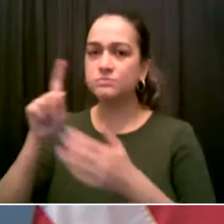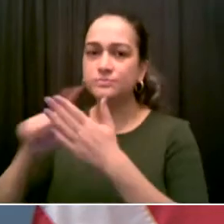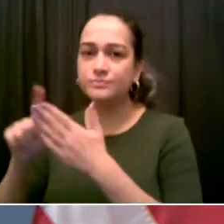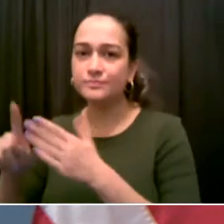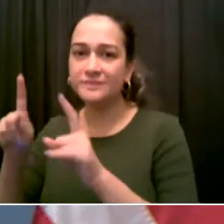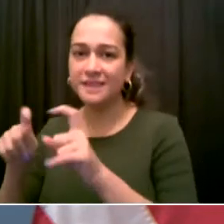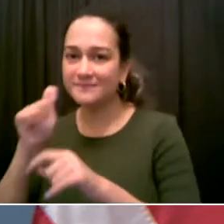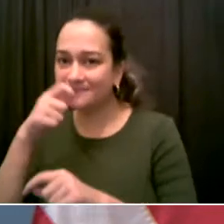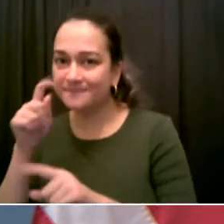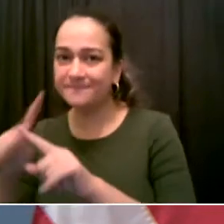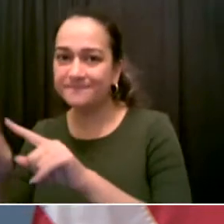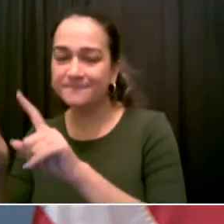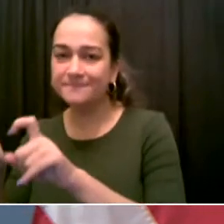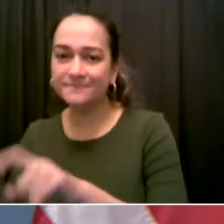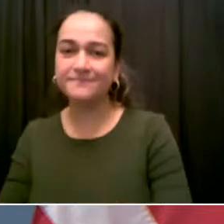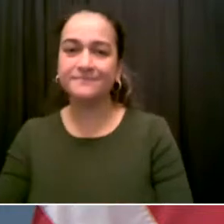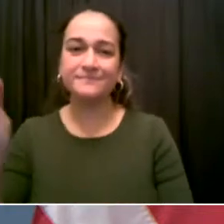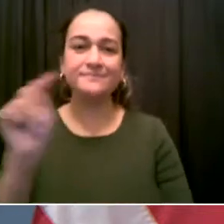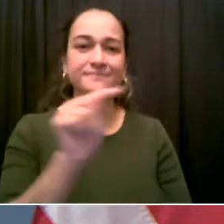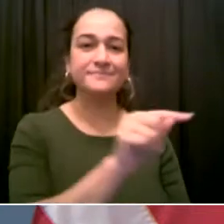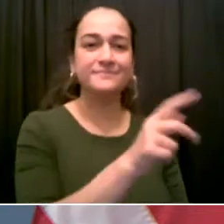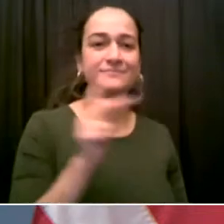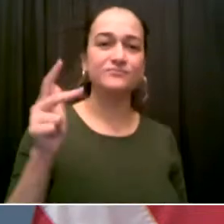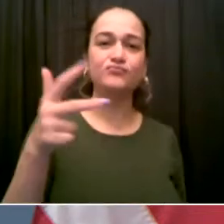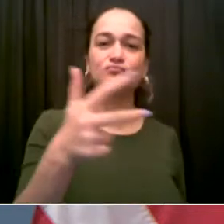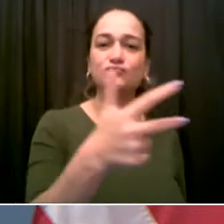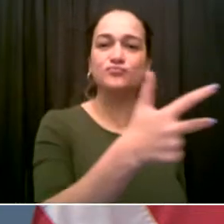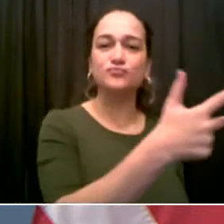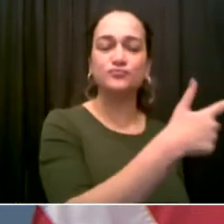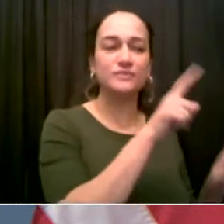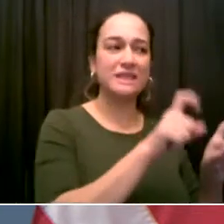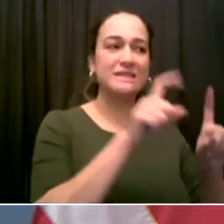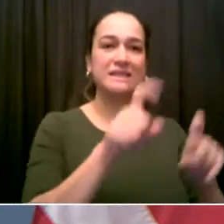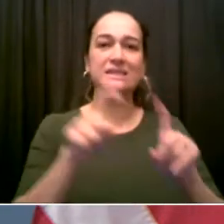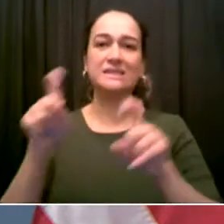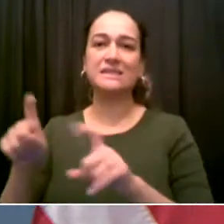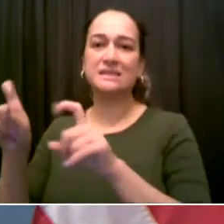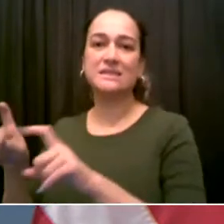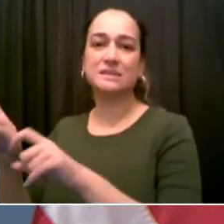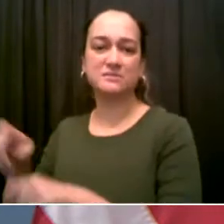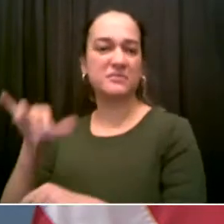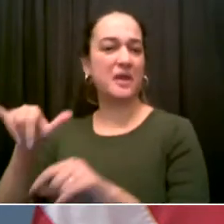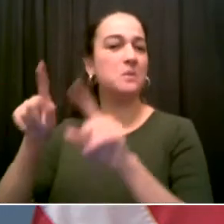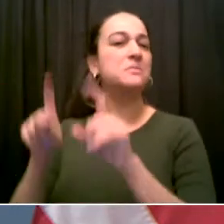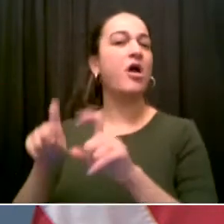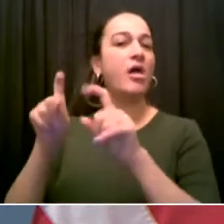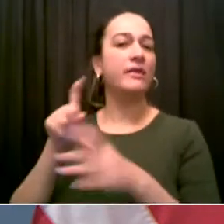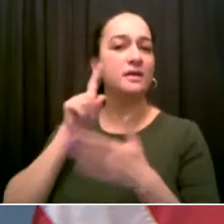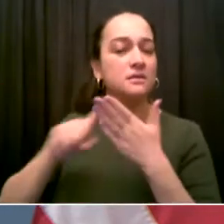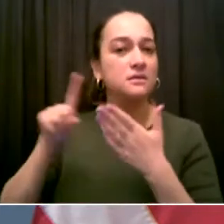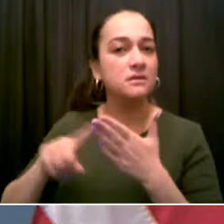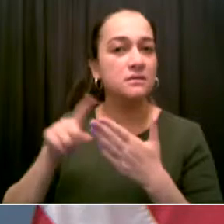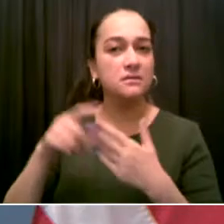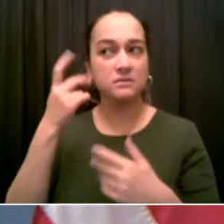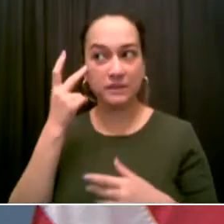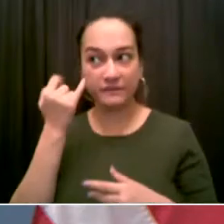ROTATING BASIS TO BRING TSTEING DIRECTLY TO THE SINGLE ADULT SHELTERS AS WELL